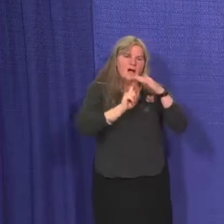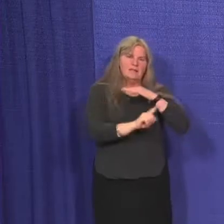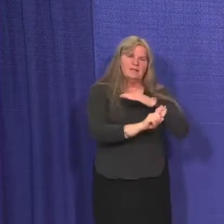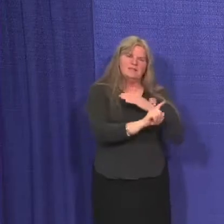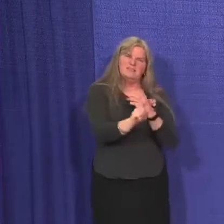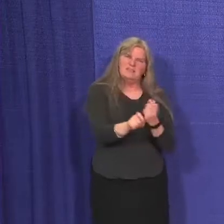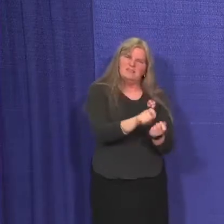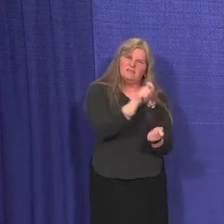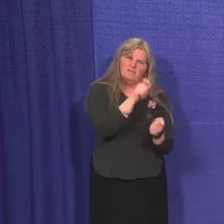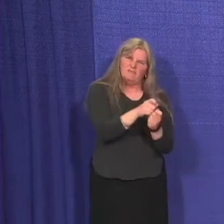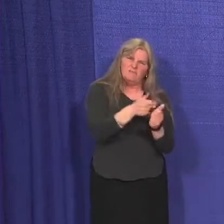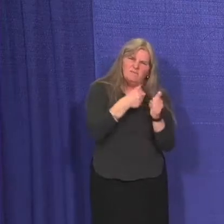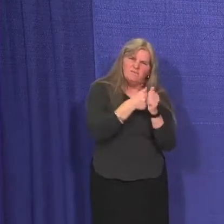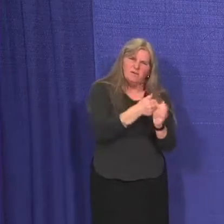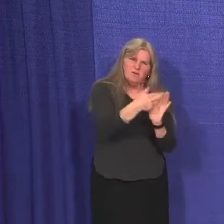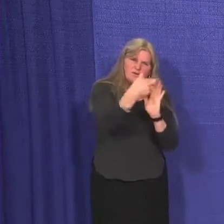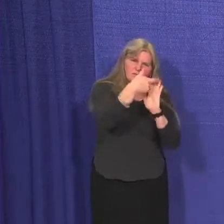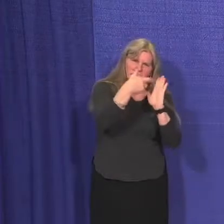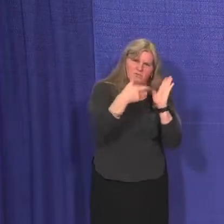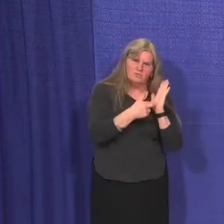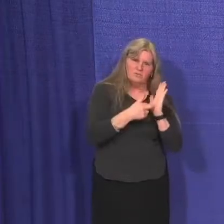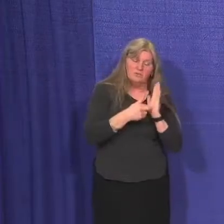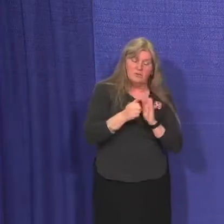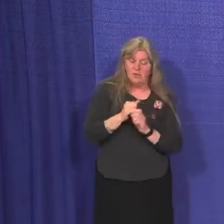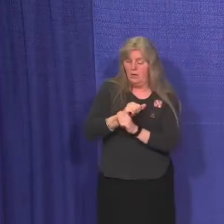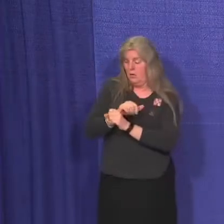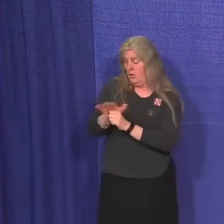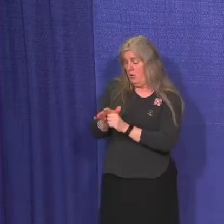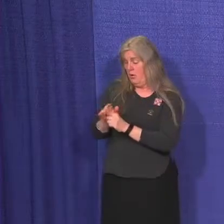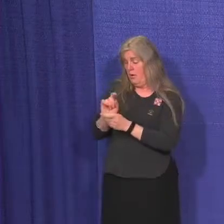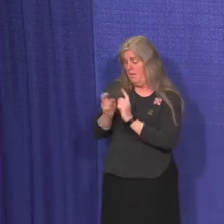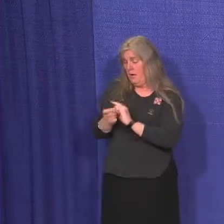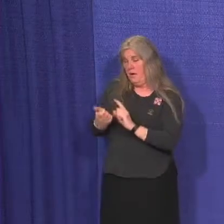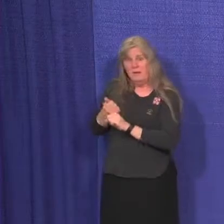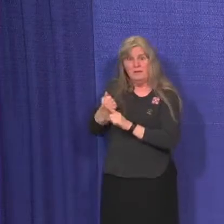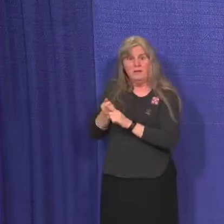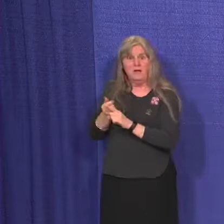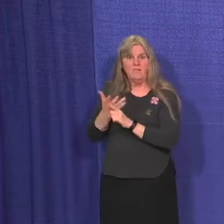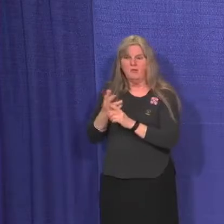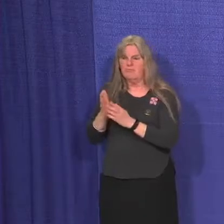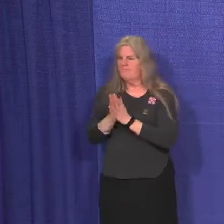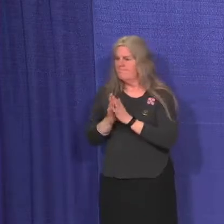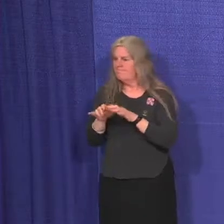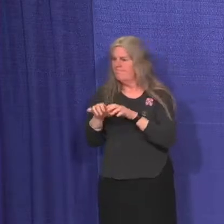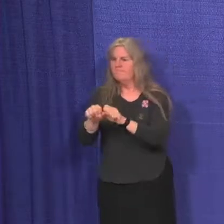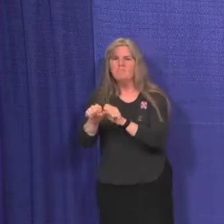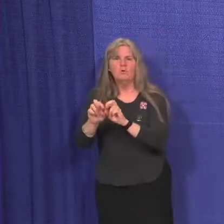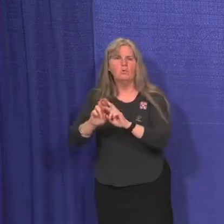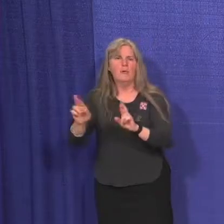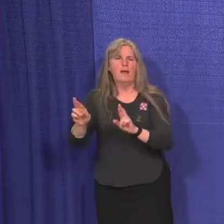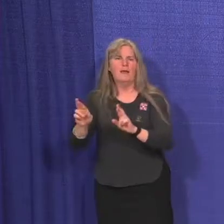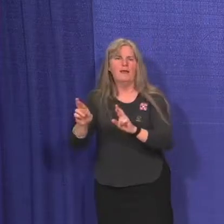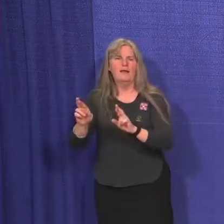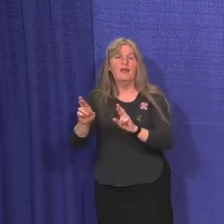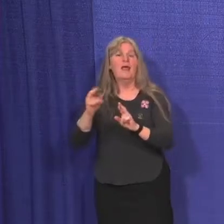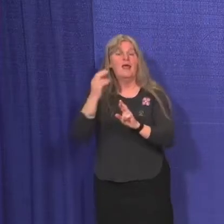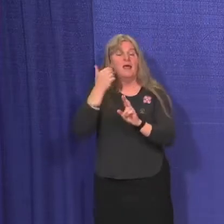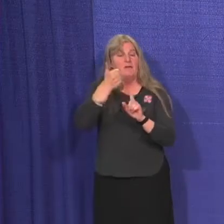importation here and are likely to see more so now it is more important for people who come to